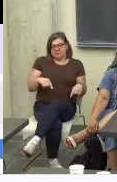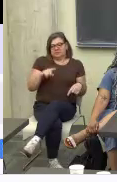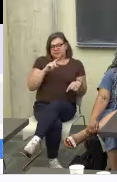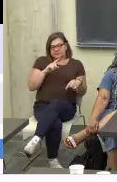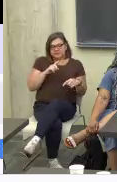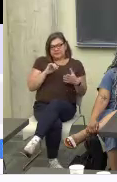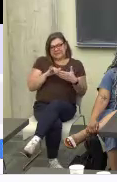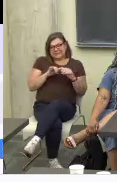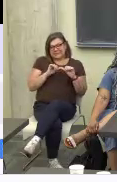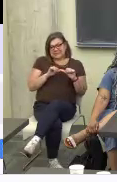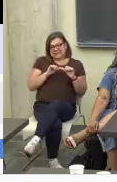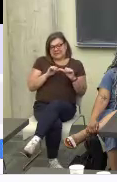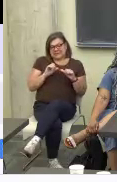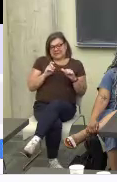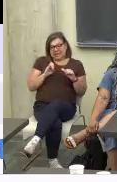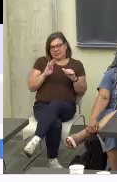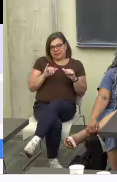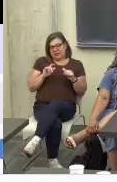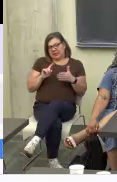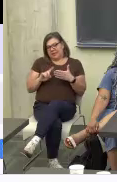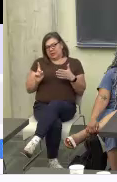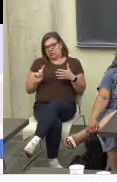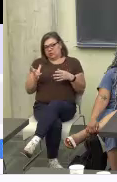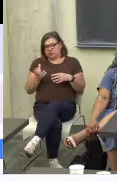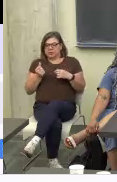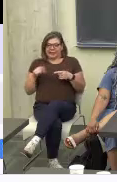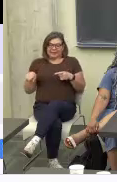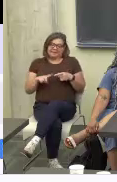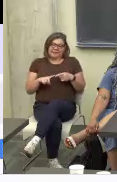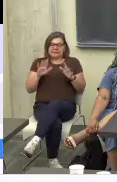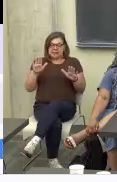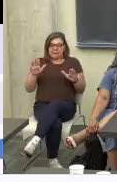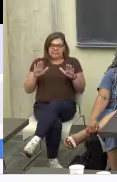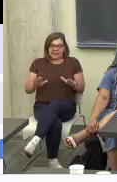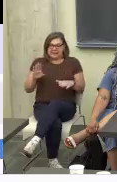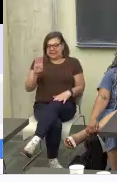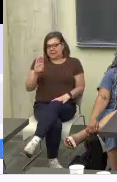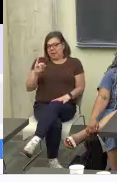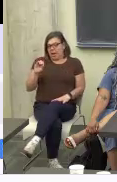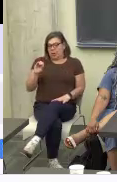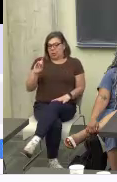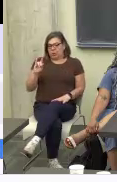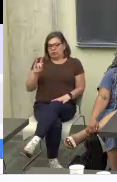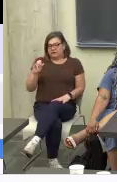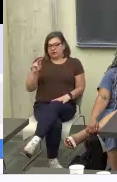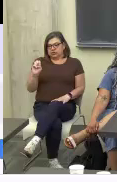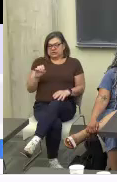sustainability is and that's where you get These really amazing biodiverse sustainable